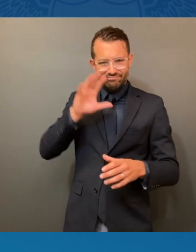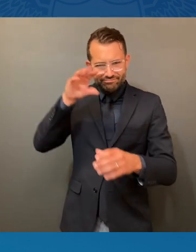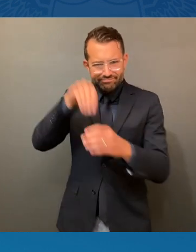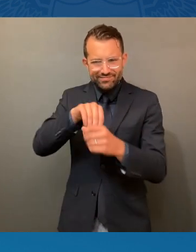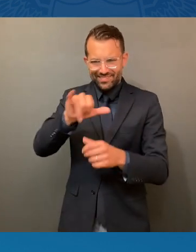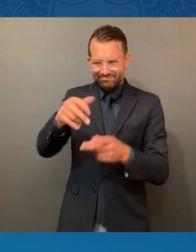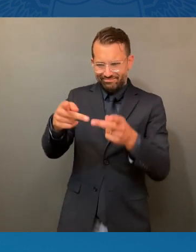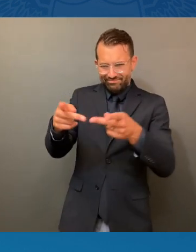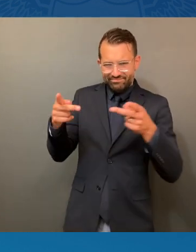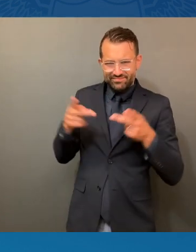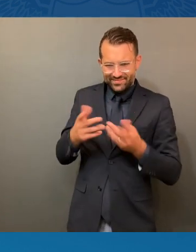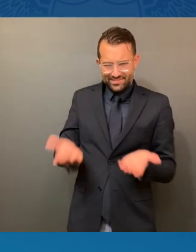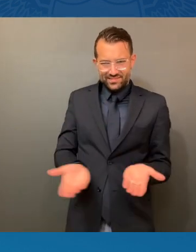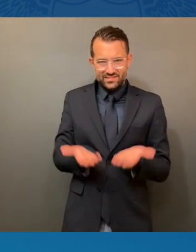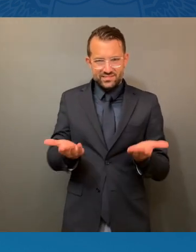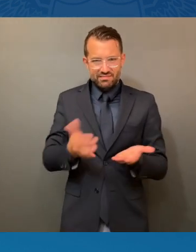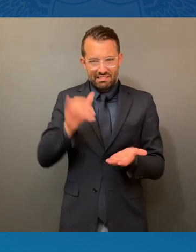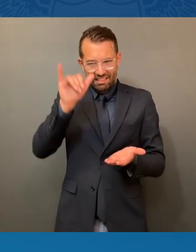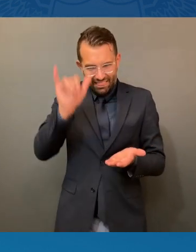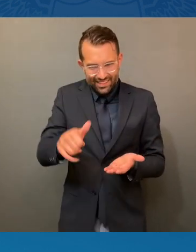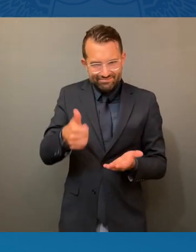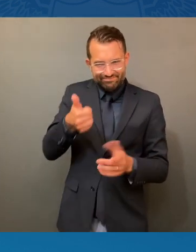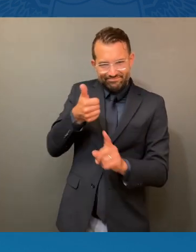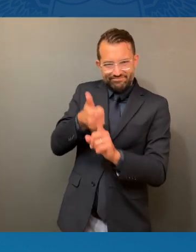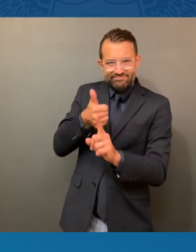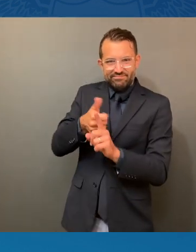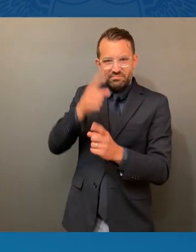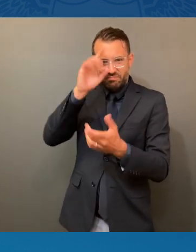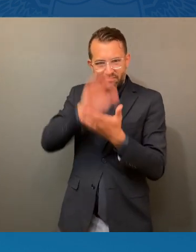that believed in investing in the potential of its children.